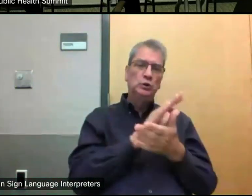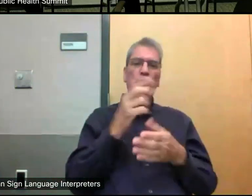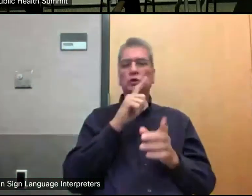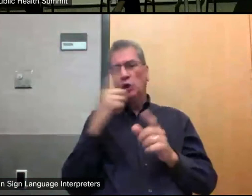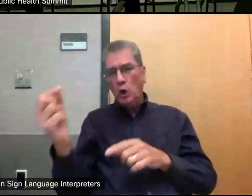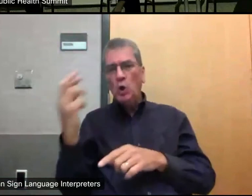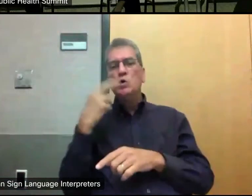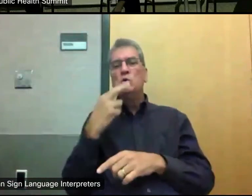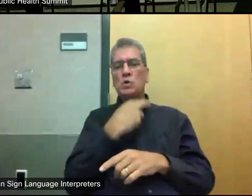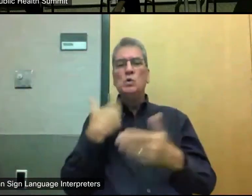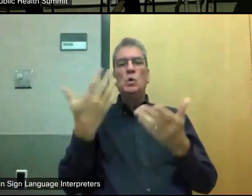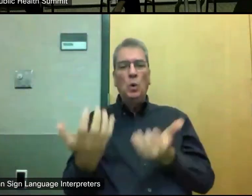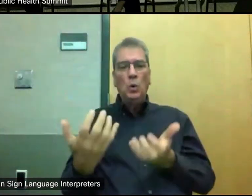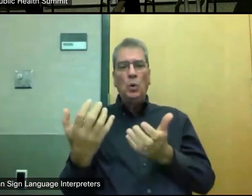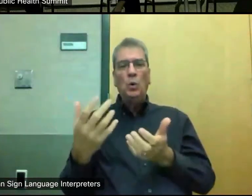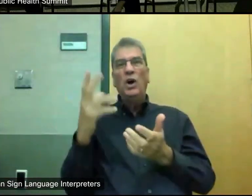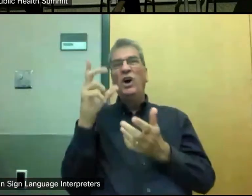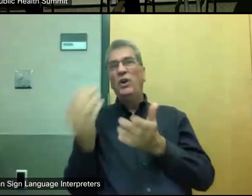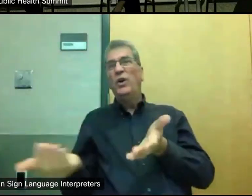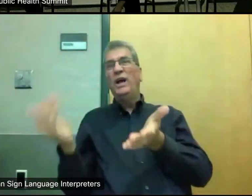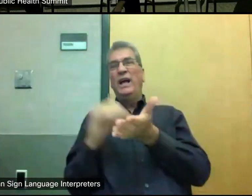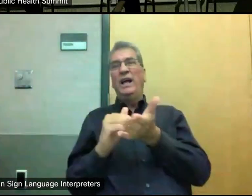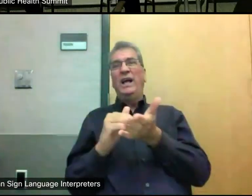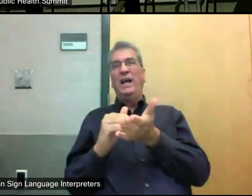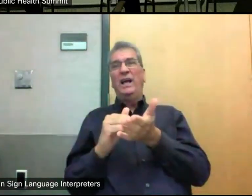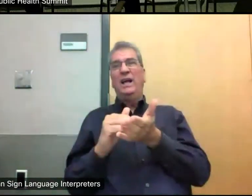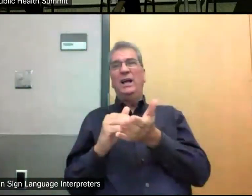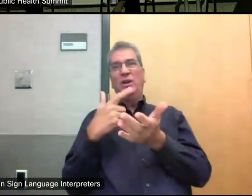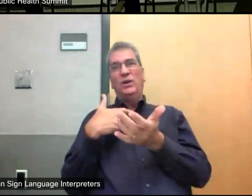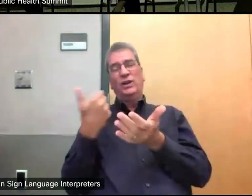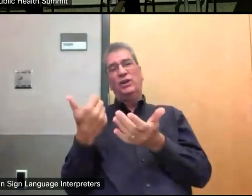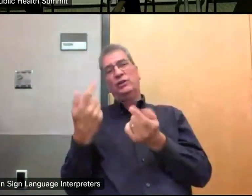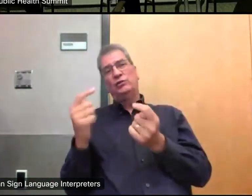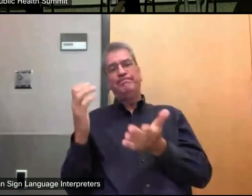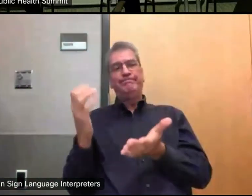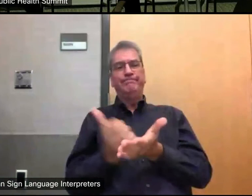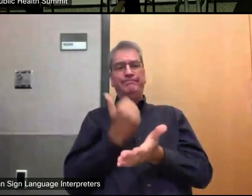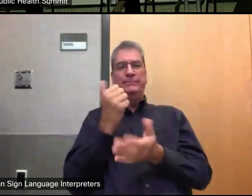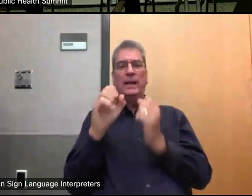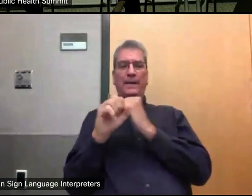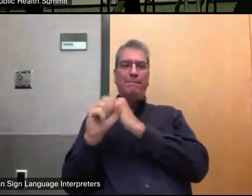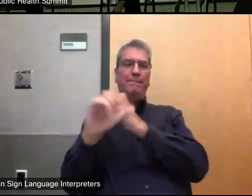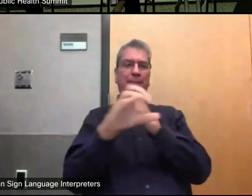I think if you could do it all over again, we probably could have taken advantage of that in some ways and made it. Messages that would work for different people